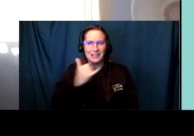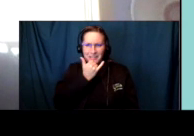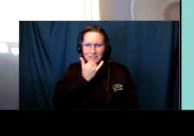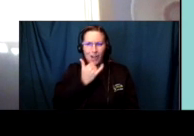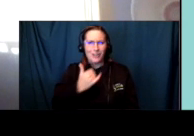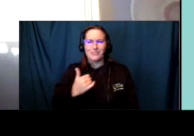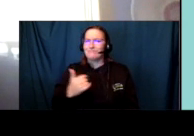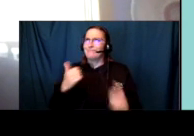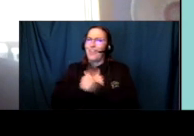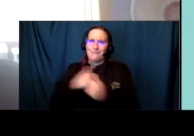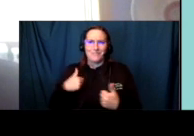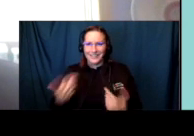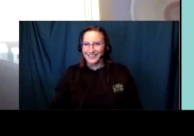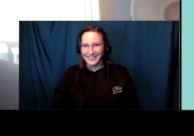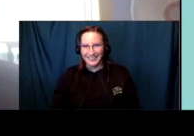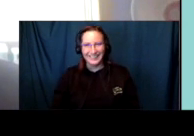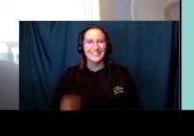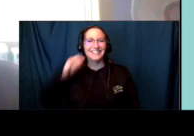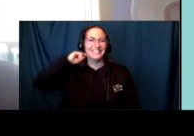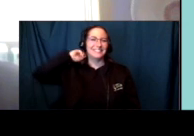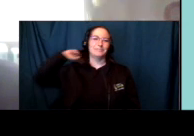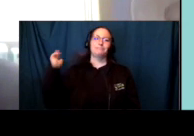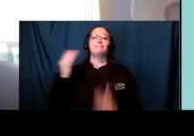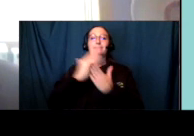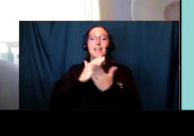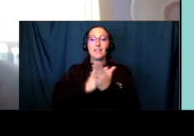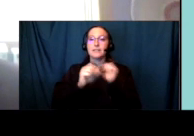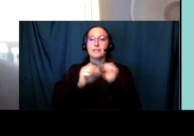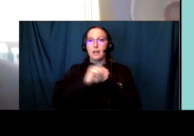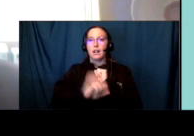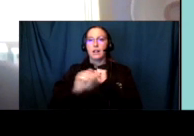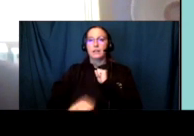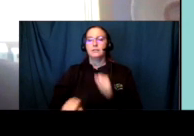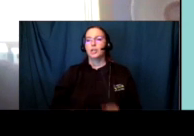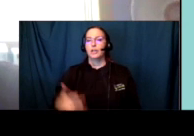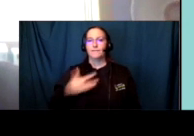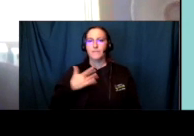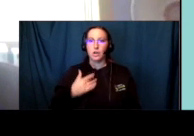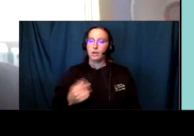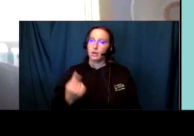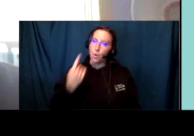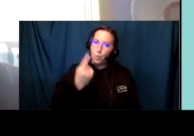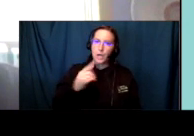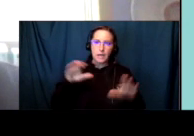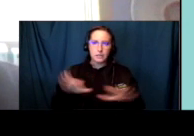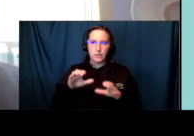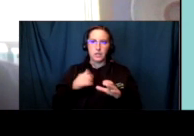Lesson extenders-- so sometimes you feel like you've put so much effort into this one activity that you're like 'oh I